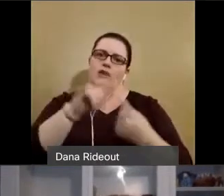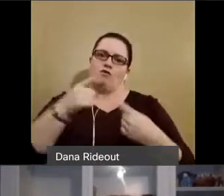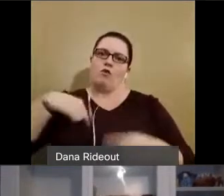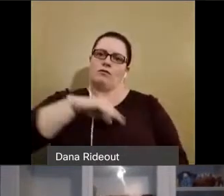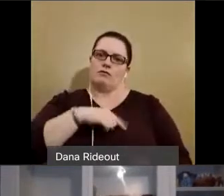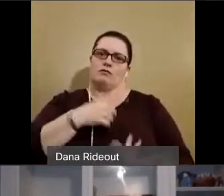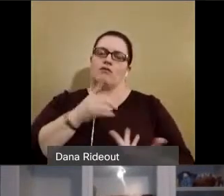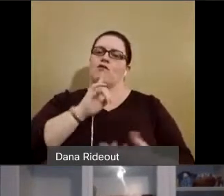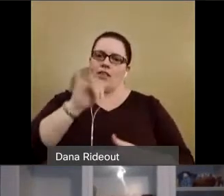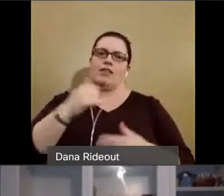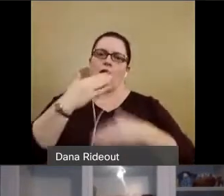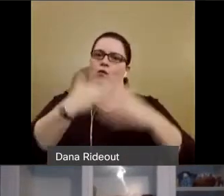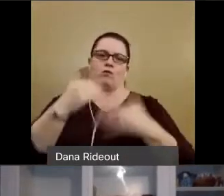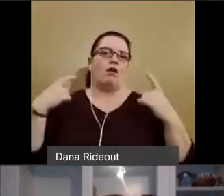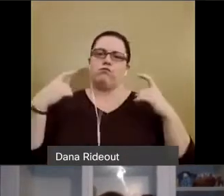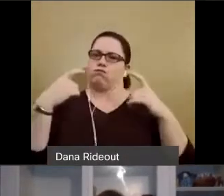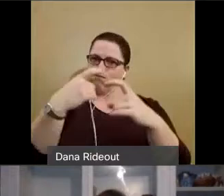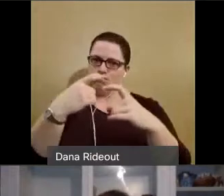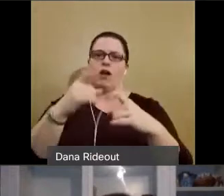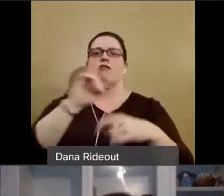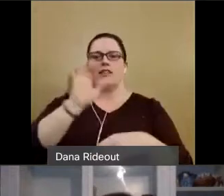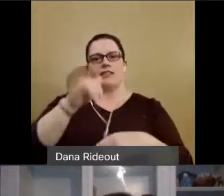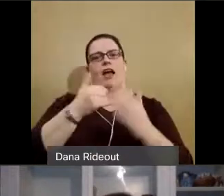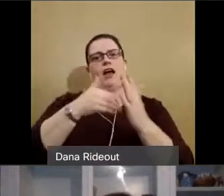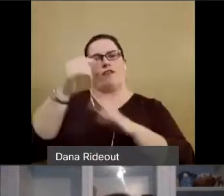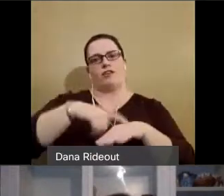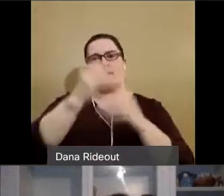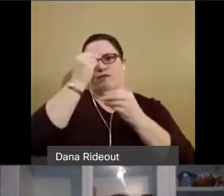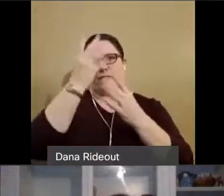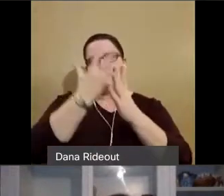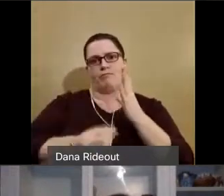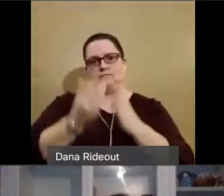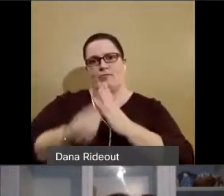And that's part of where a lot of that breakdown happens. So we get information and that information isn't.